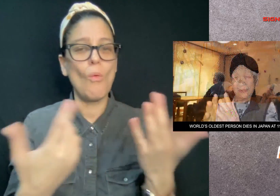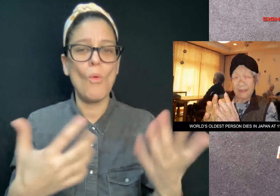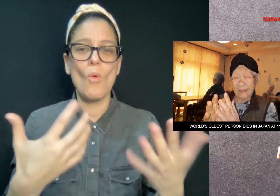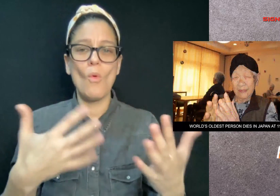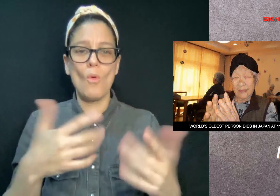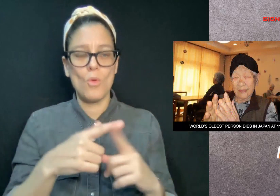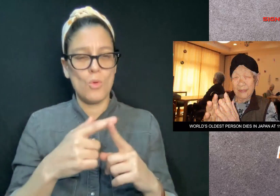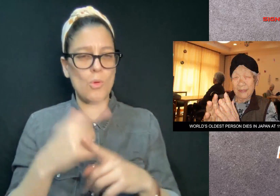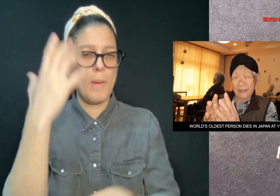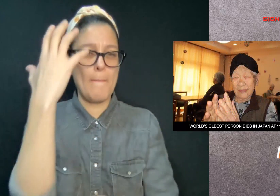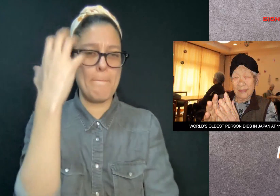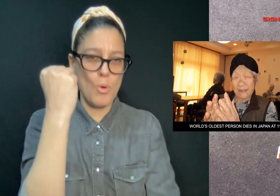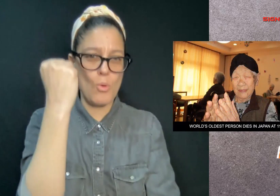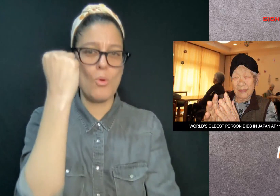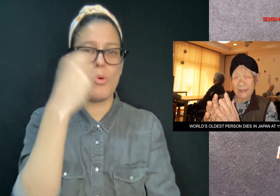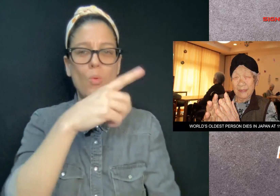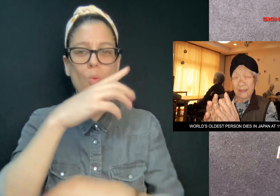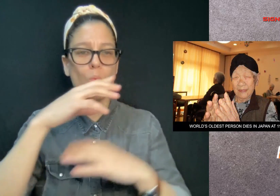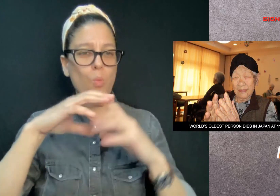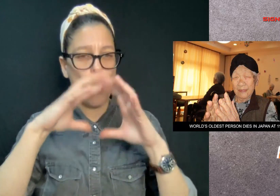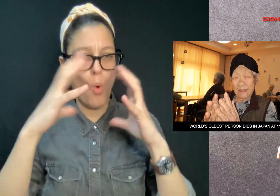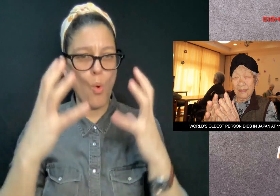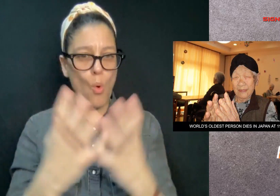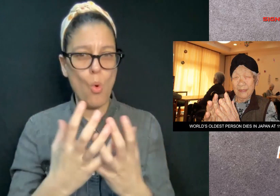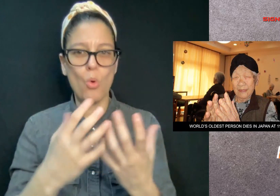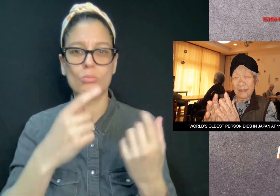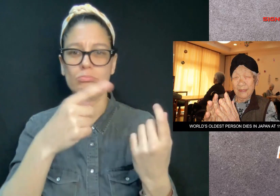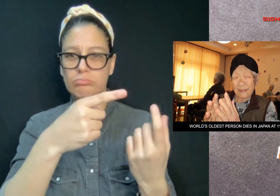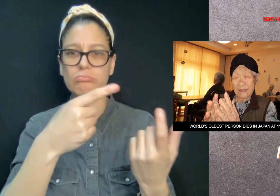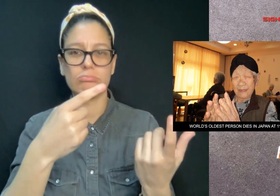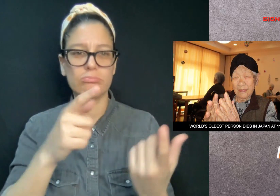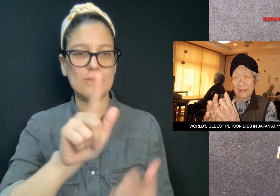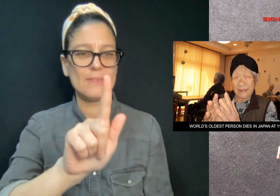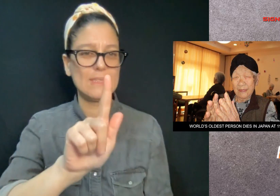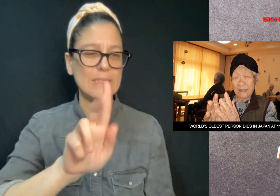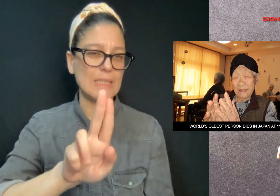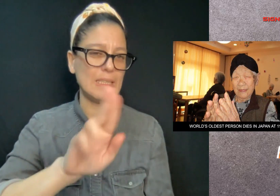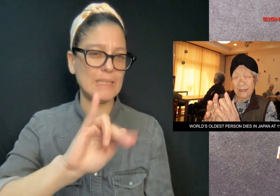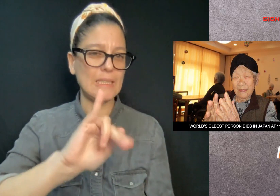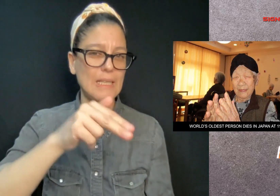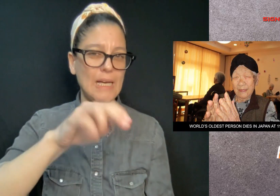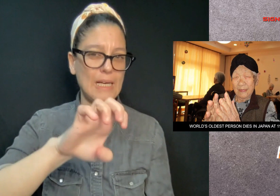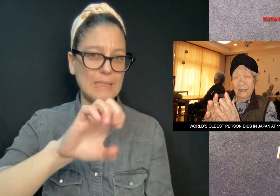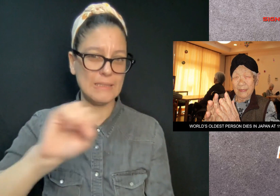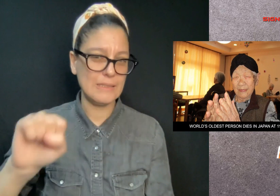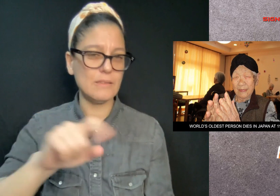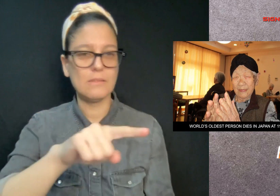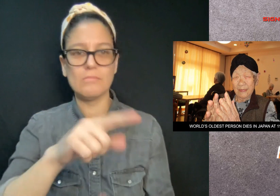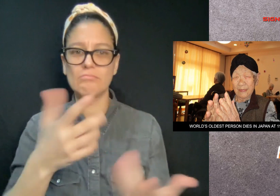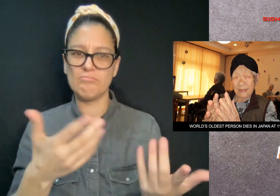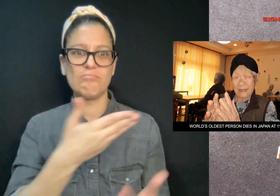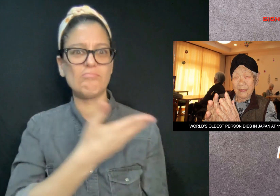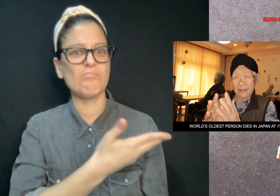Japanese officials say Tanaka was certified by the Guinness world records as the world